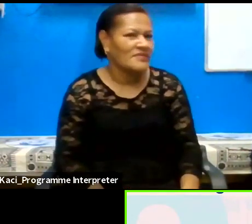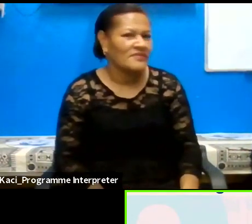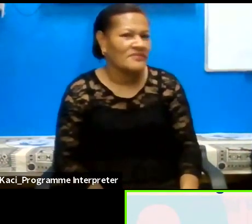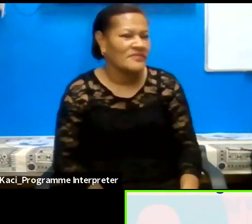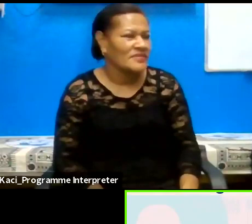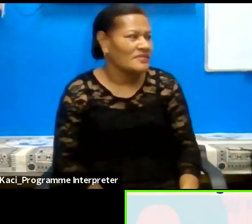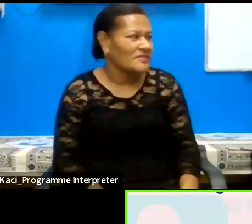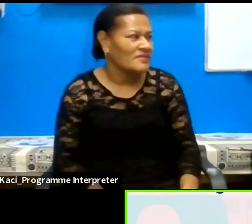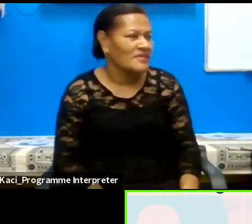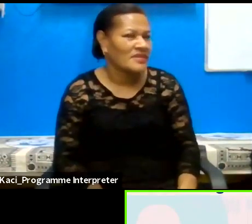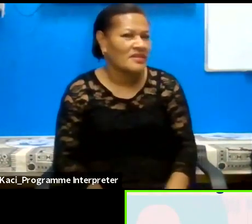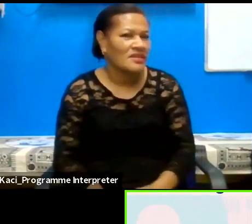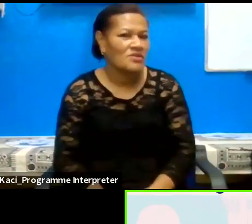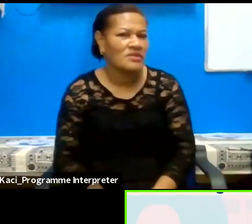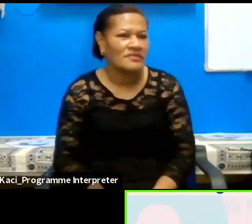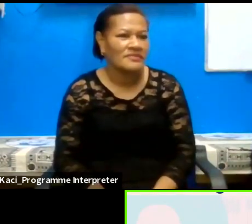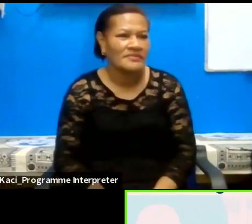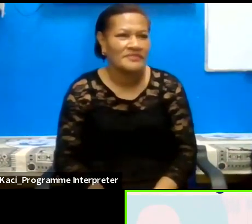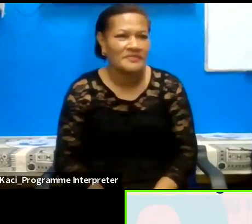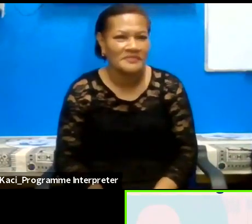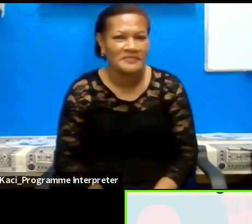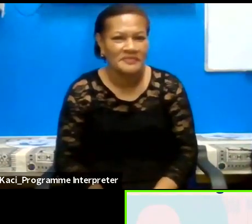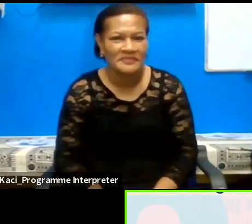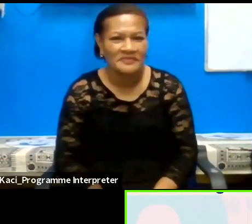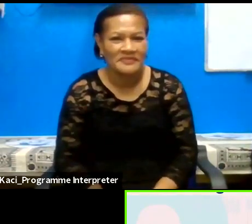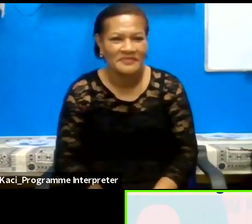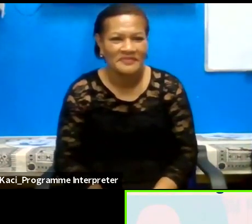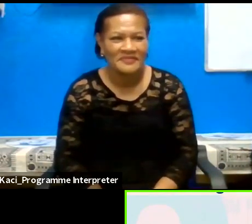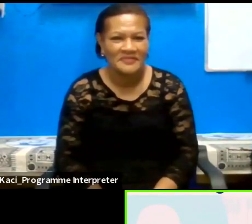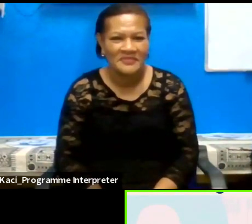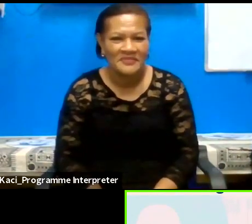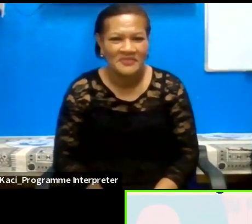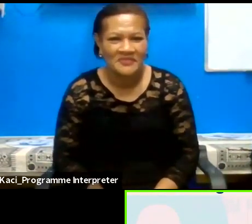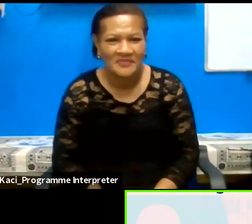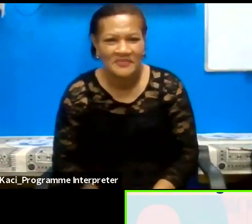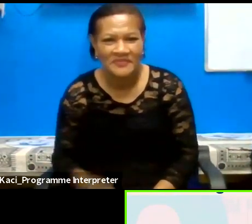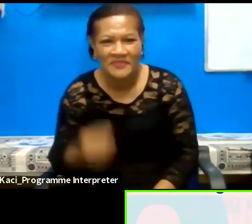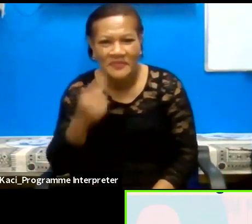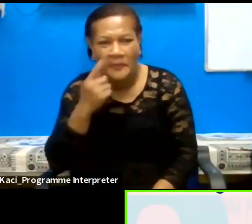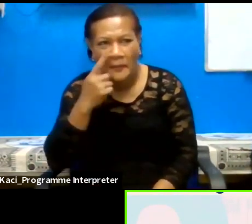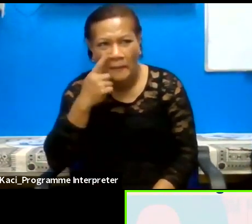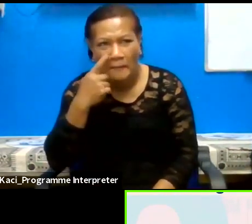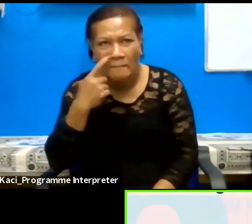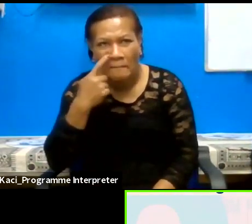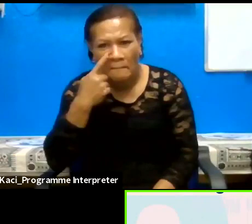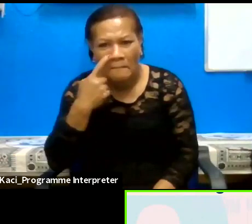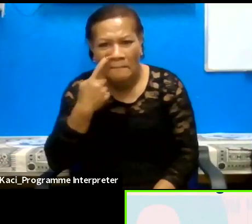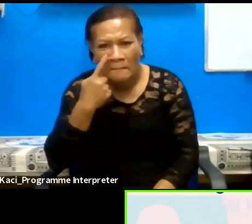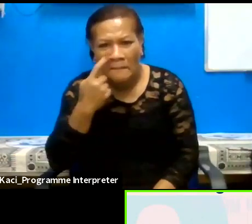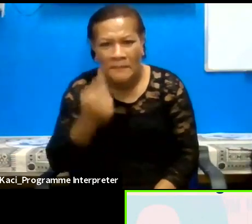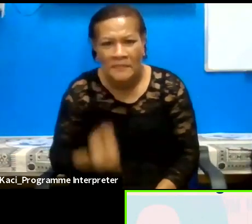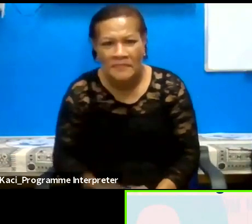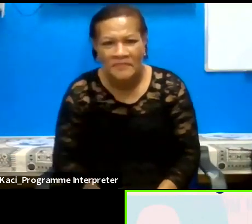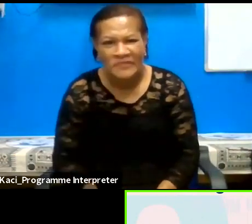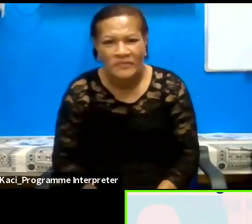So, I've done so, ladies and gentlemen, in our audience who are joining us uh this morning